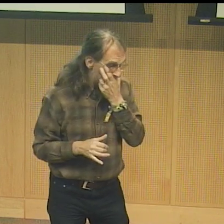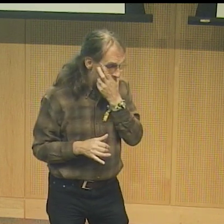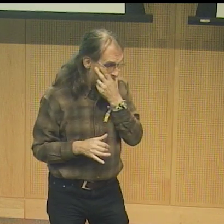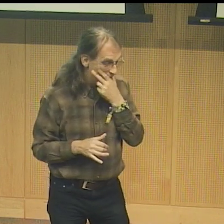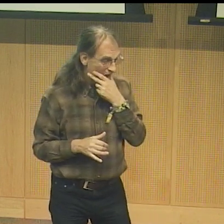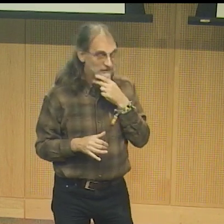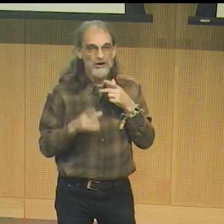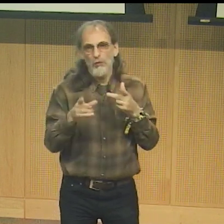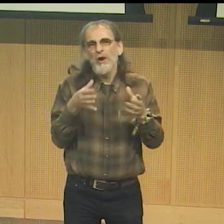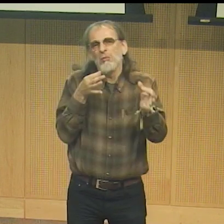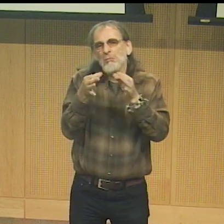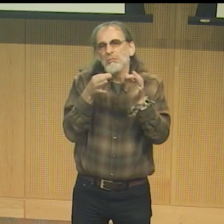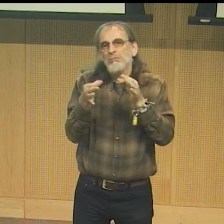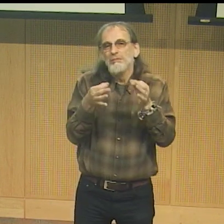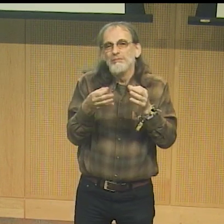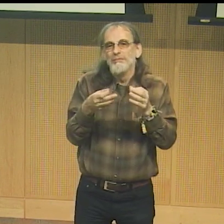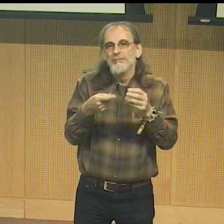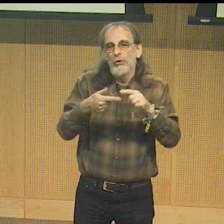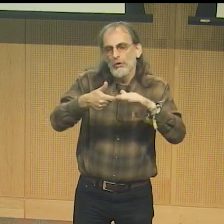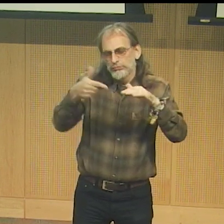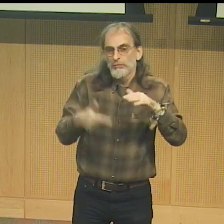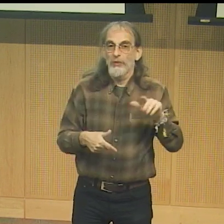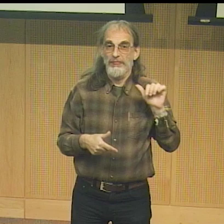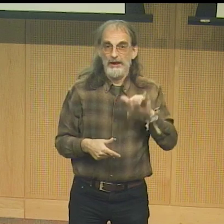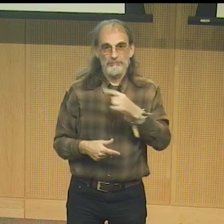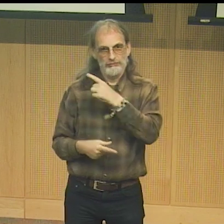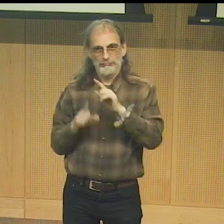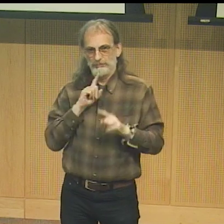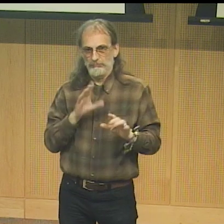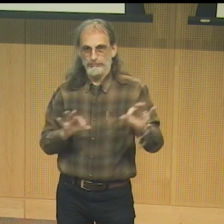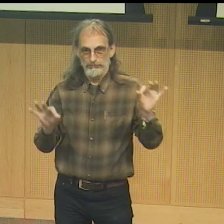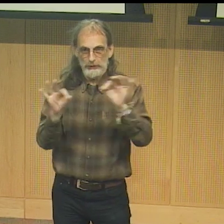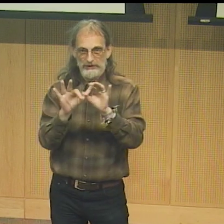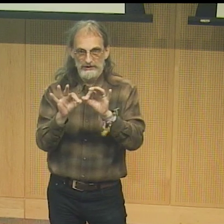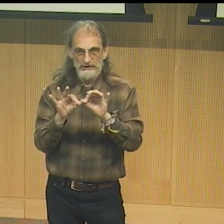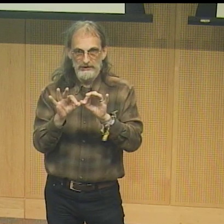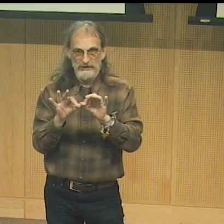culture do you follow. So, I'll talk about it a little bit more in depth, but this is